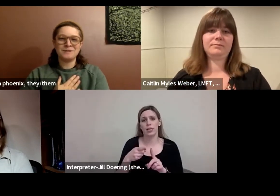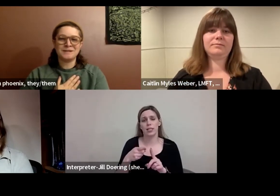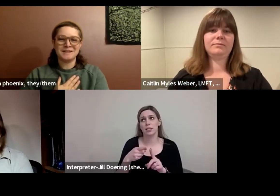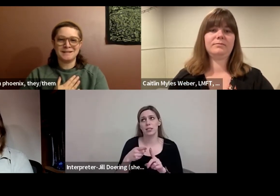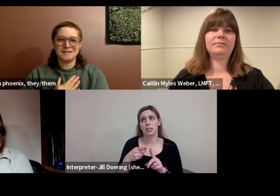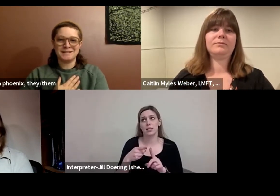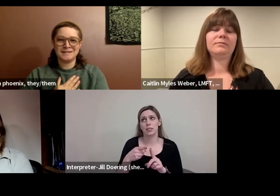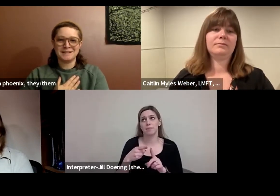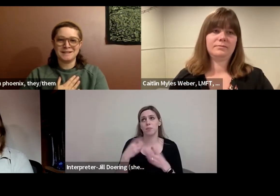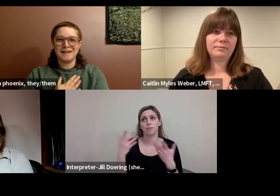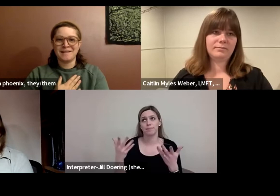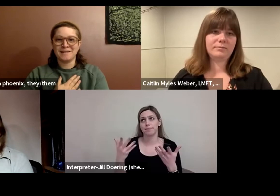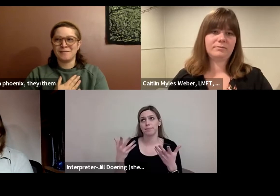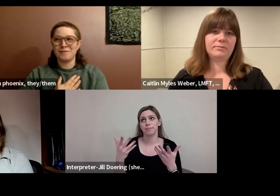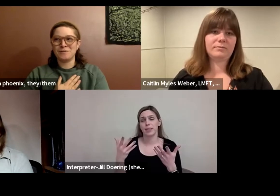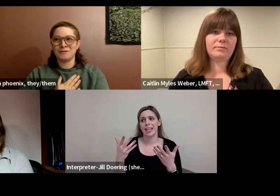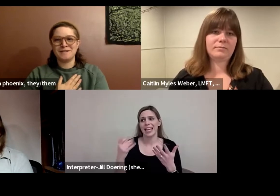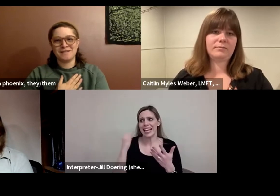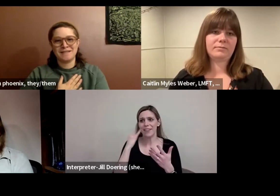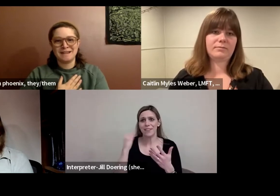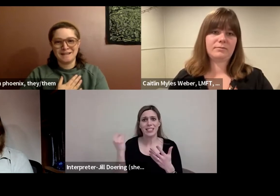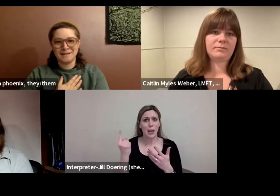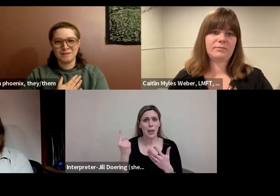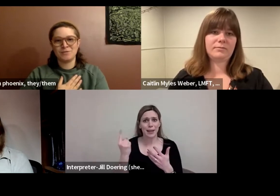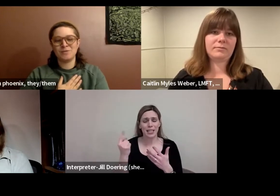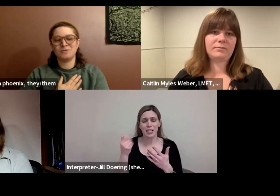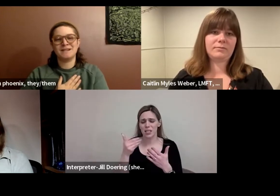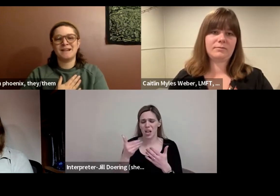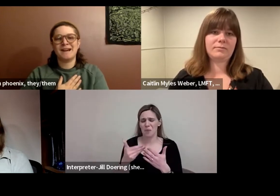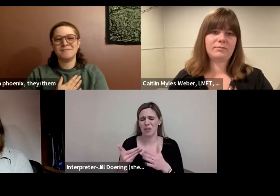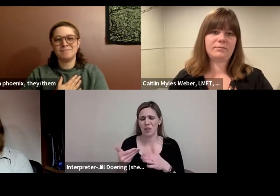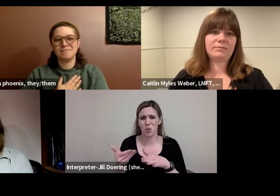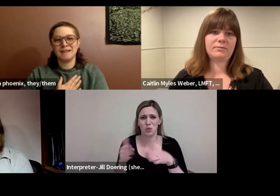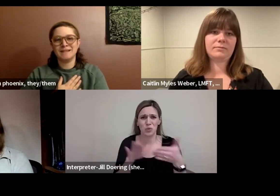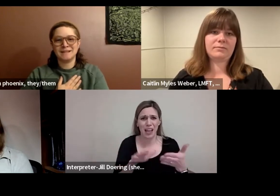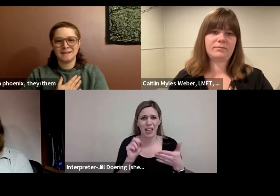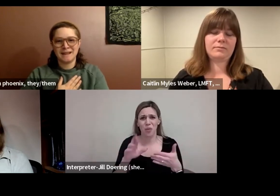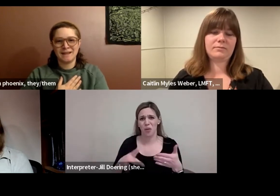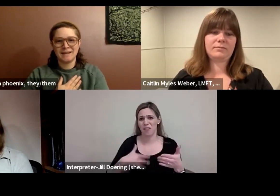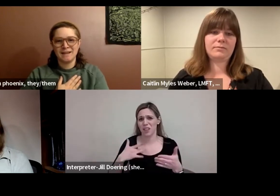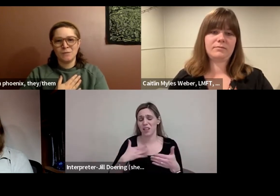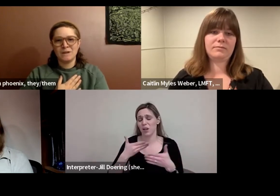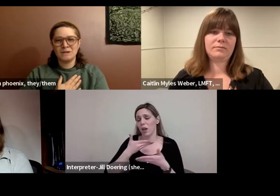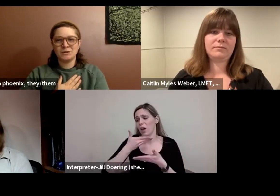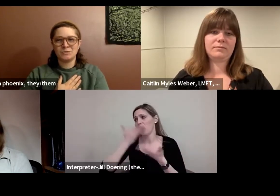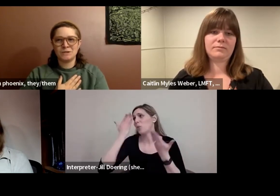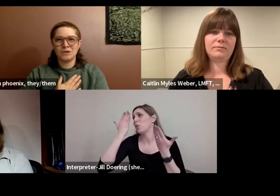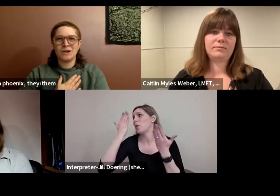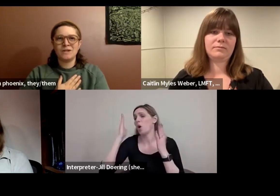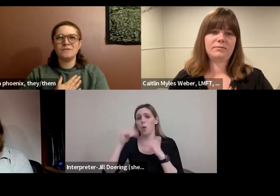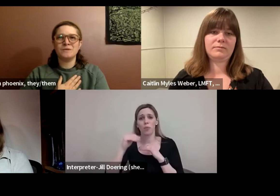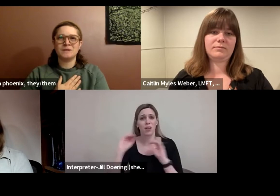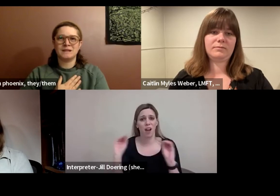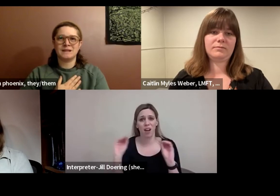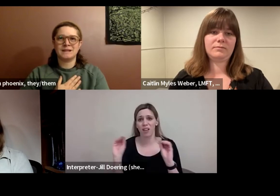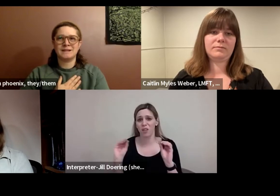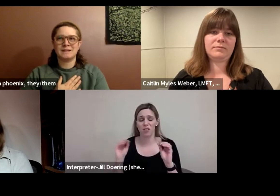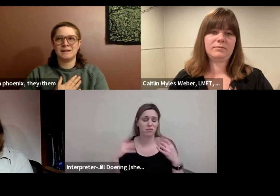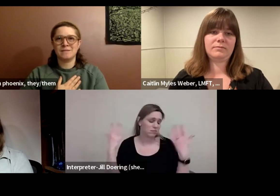to death or close to nothingness or close to not existing. Which all of those things I tend to think